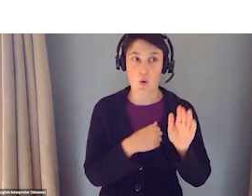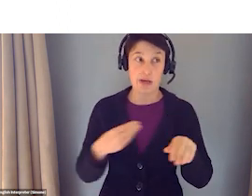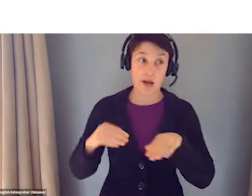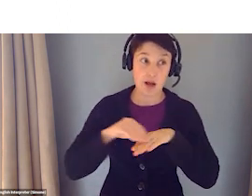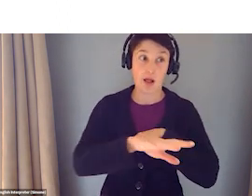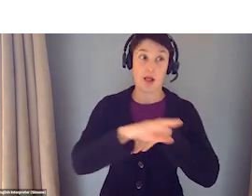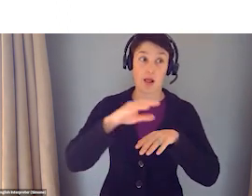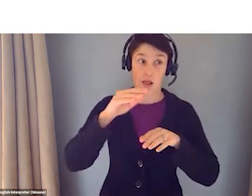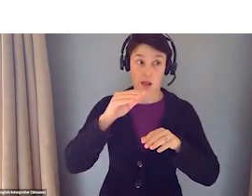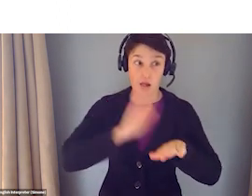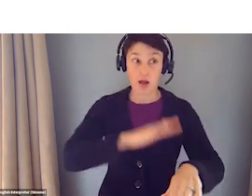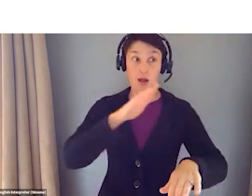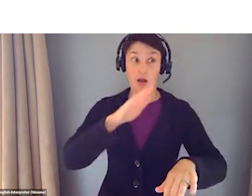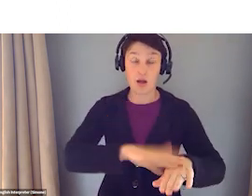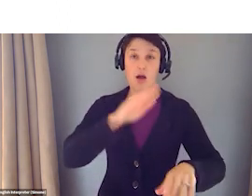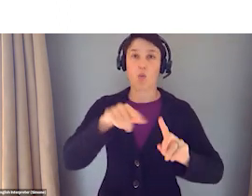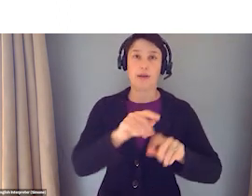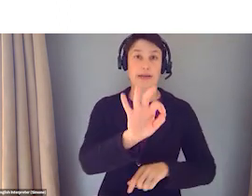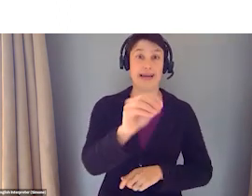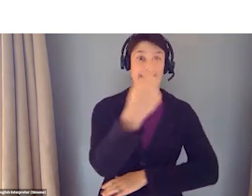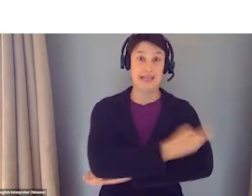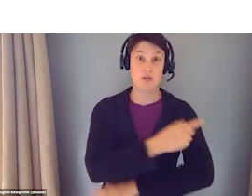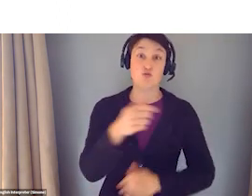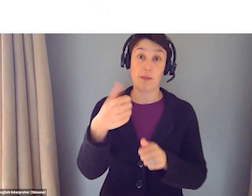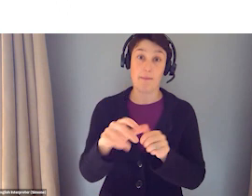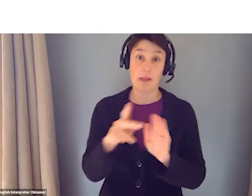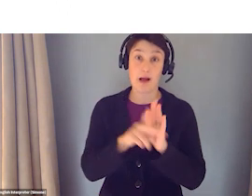And remember, the policy says that they're due at least 90 days prior to;